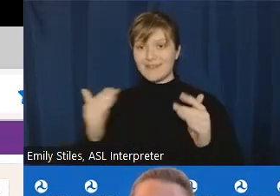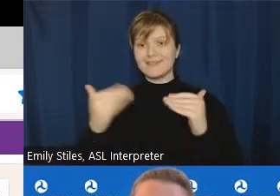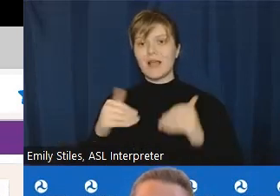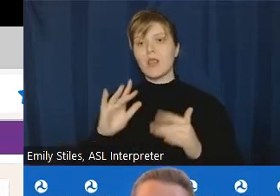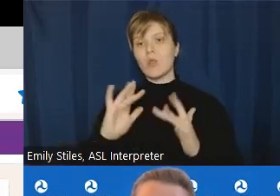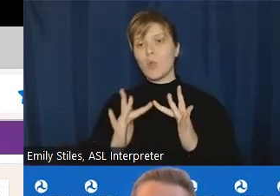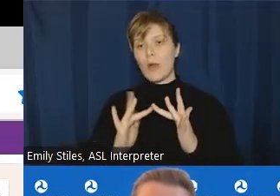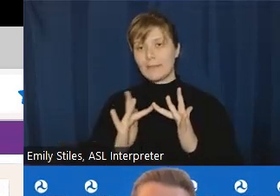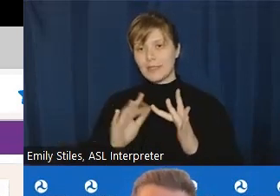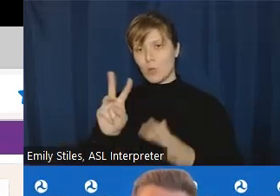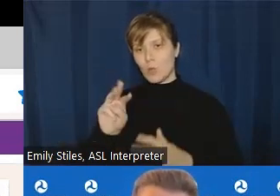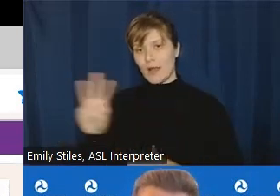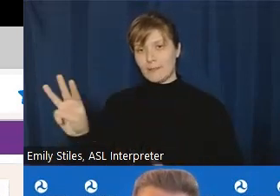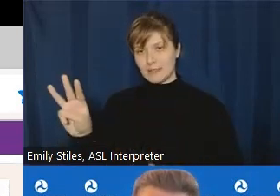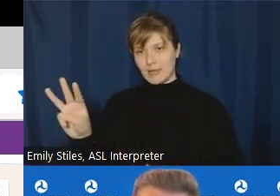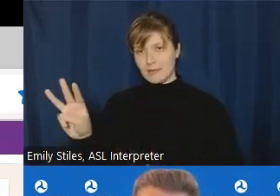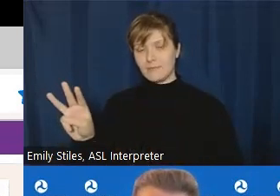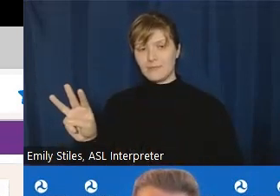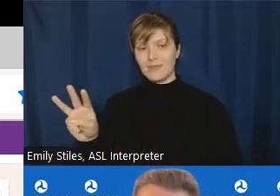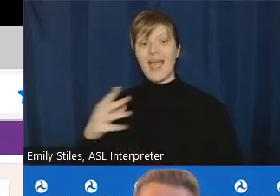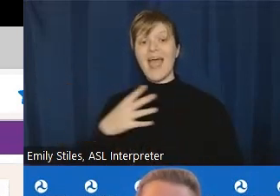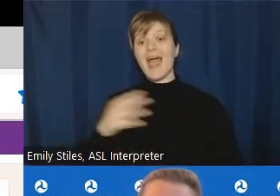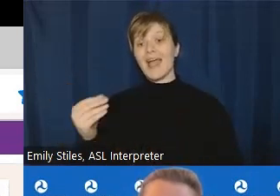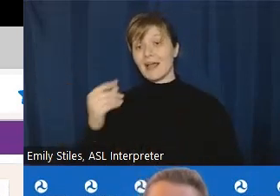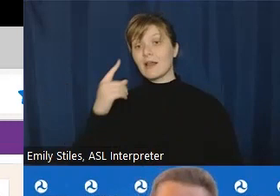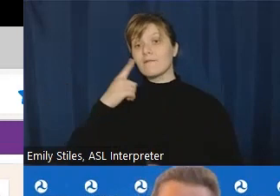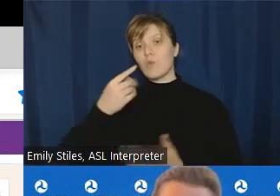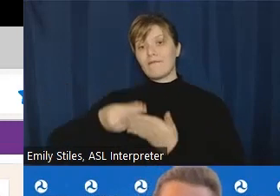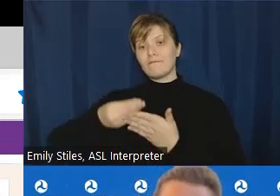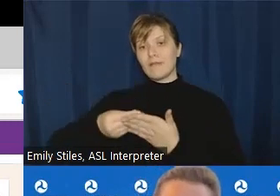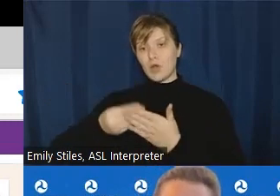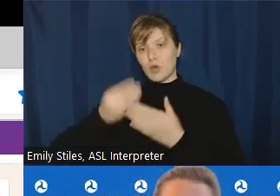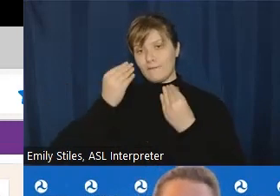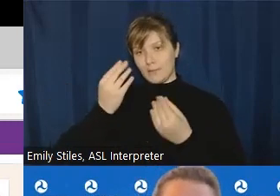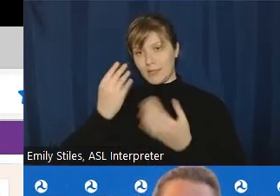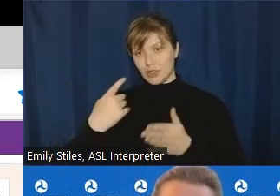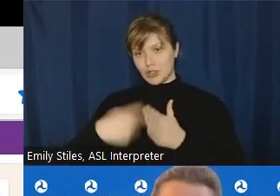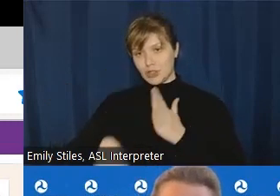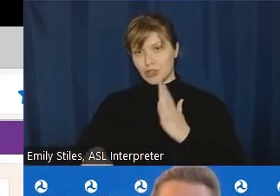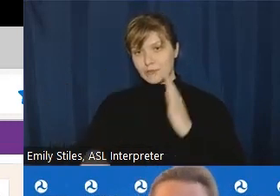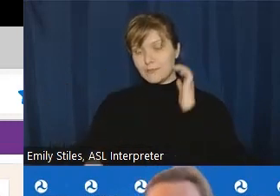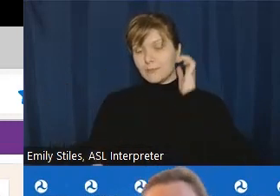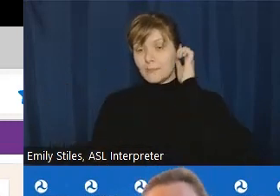website directly for fare information. And a best kept secret is that we require all of